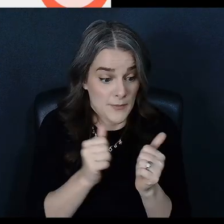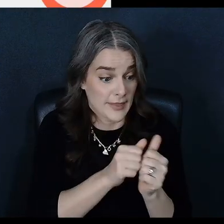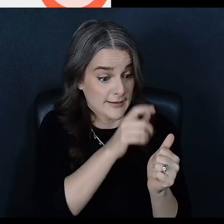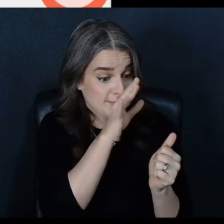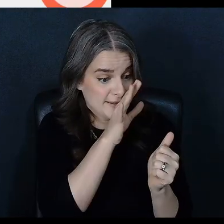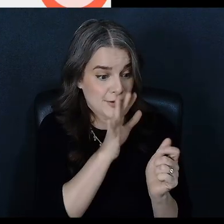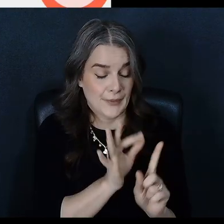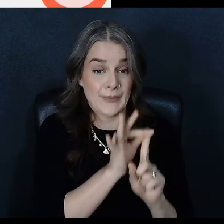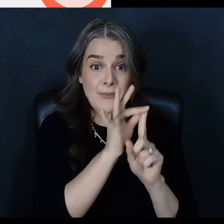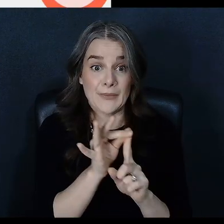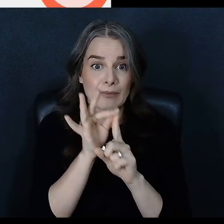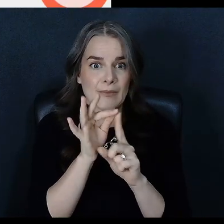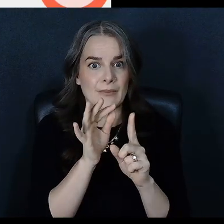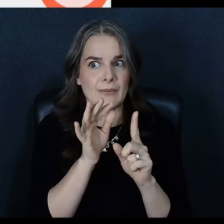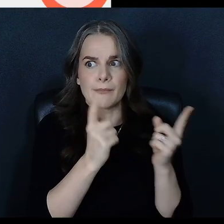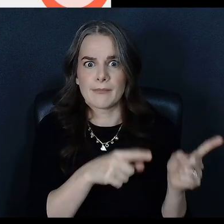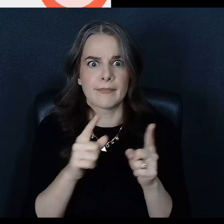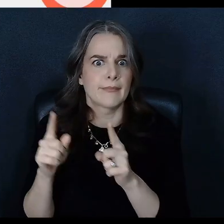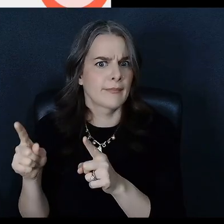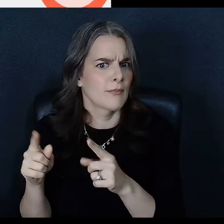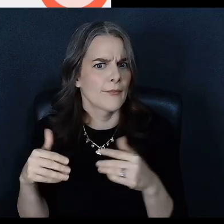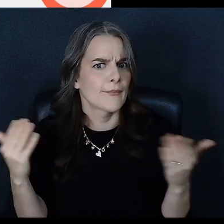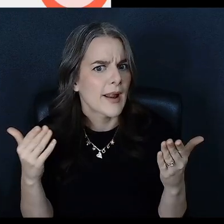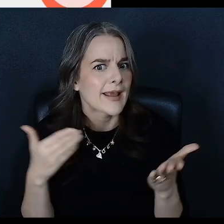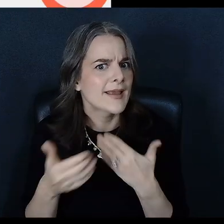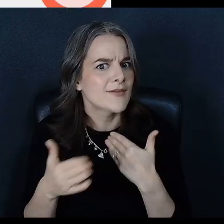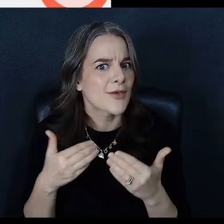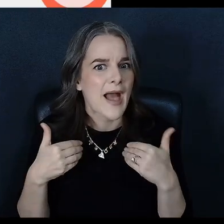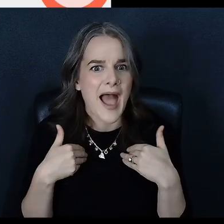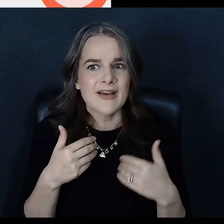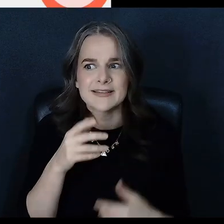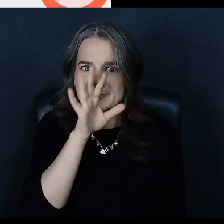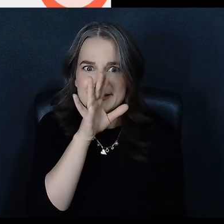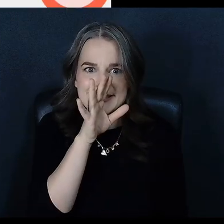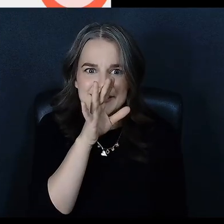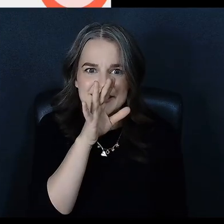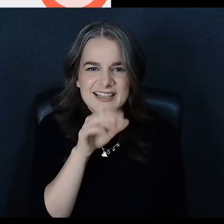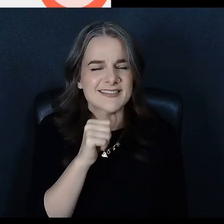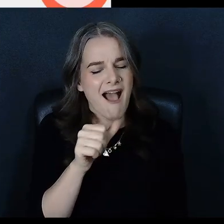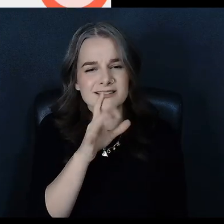to us-- most of our devices, even though they have speech, it's not speech that we train anymore.